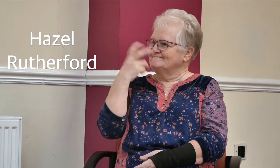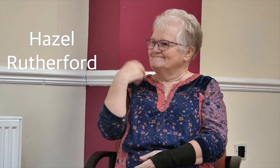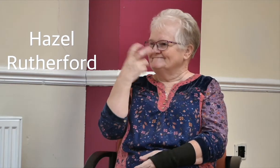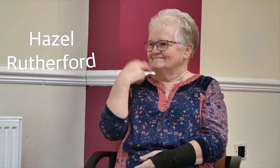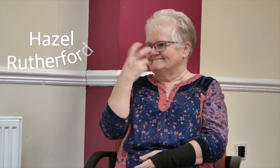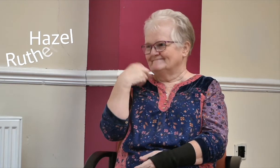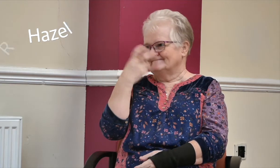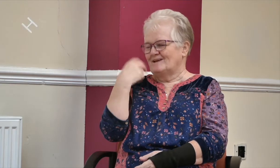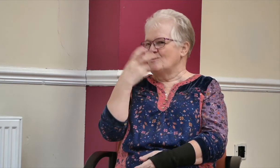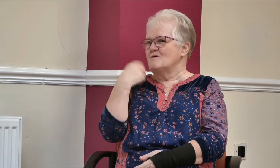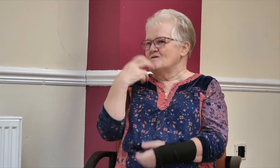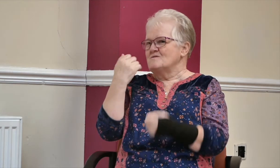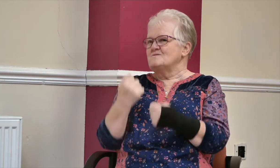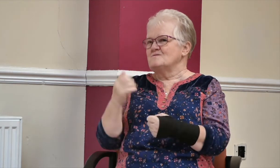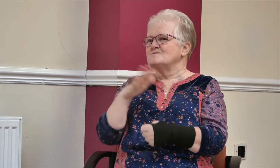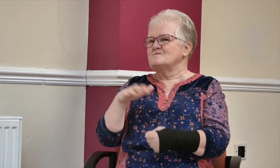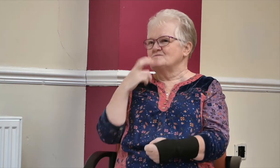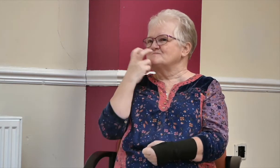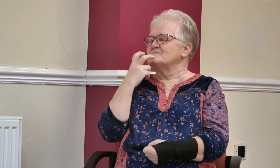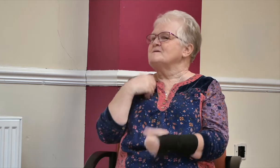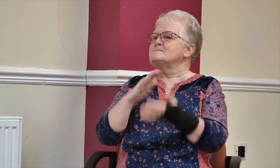We were oral at home.